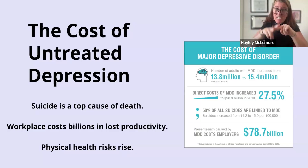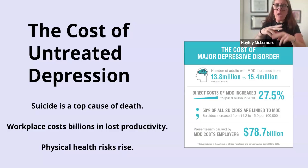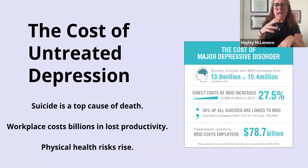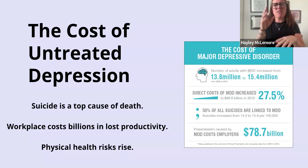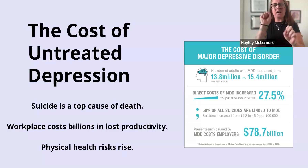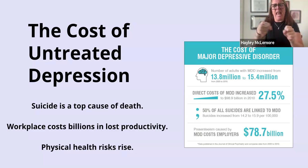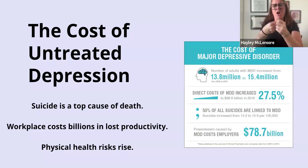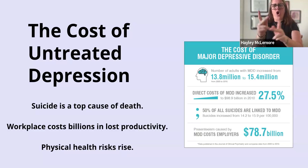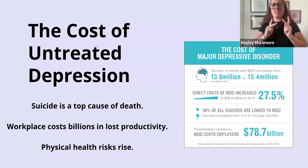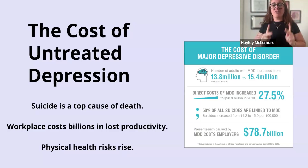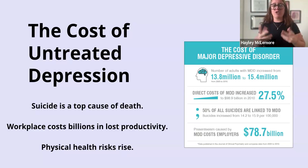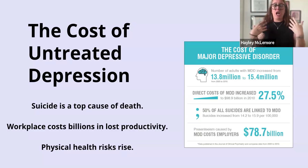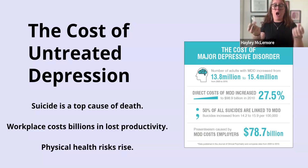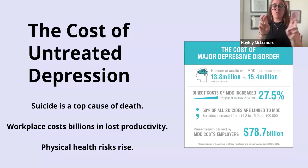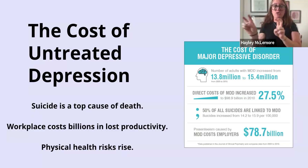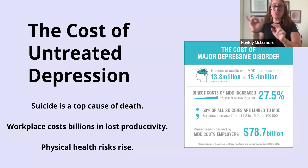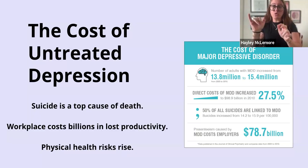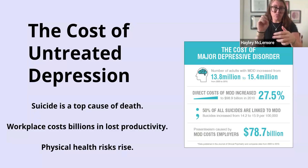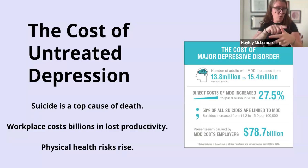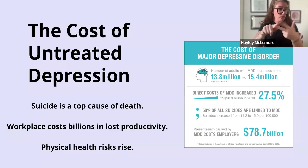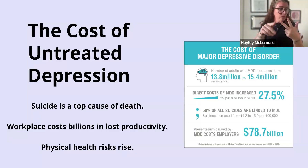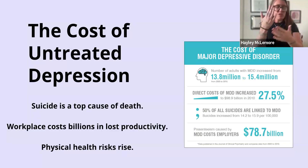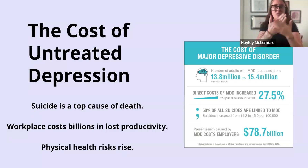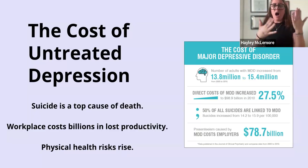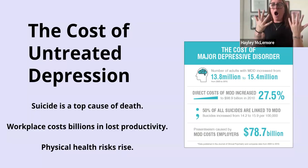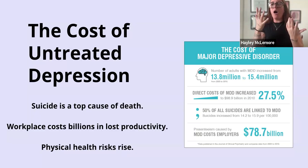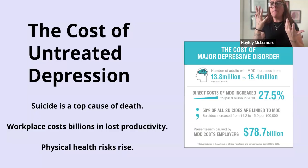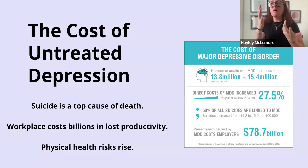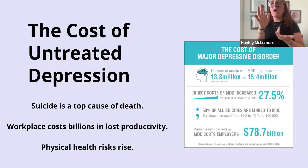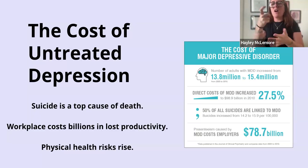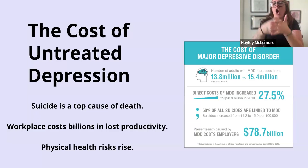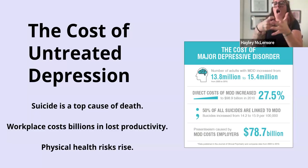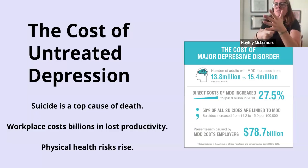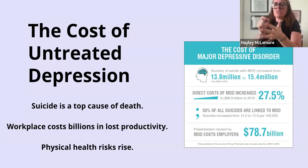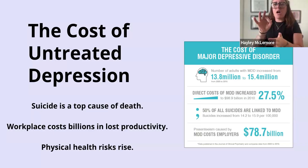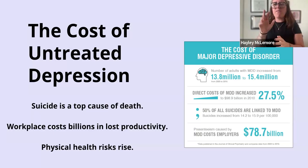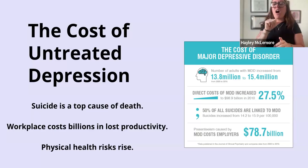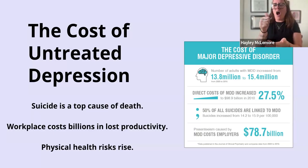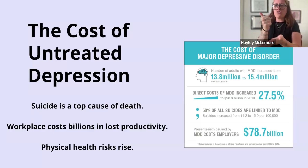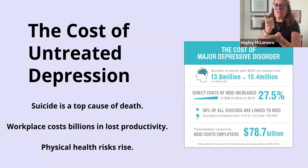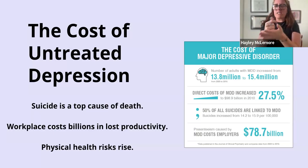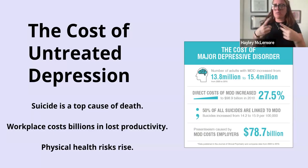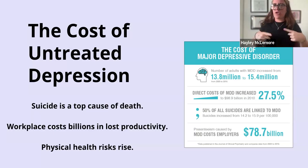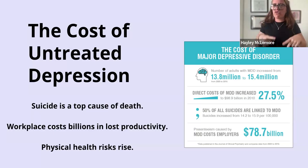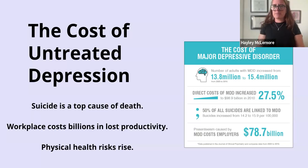It affects our activity levels. And it really can-- Depression can not only cause emotional issues, but physical health issues.